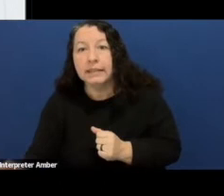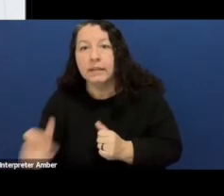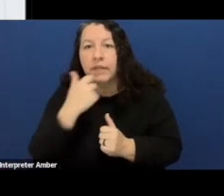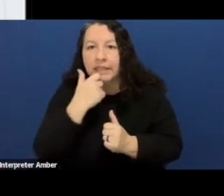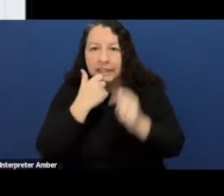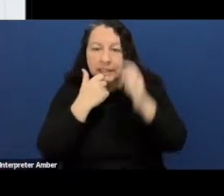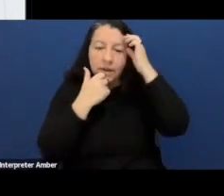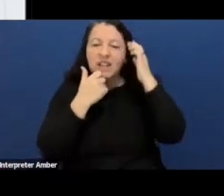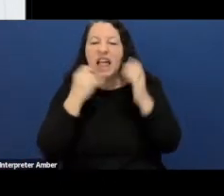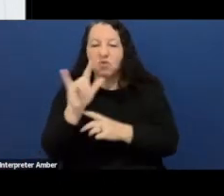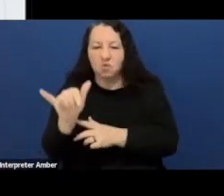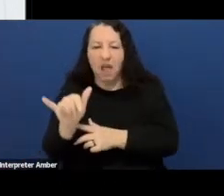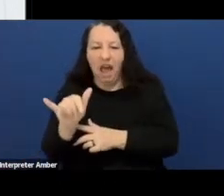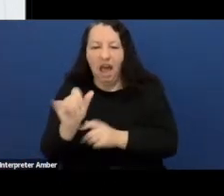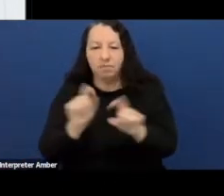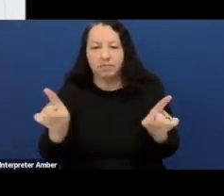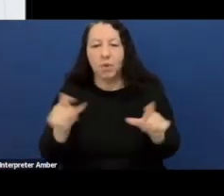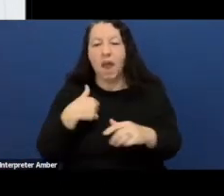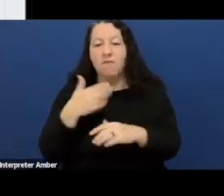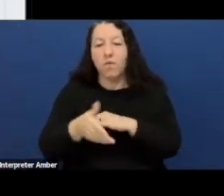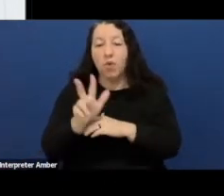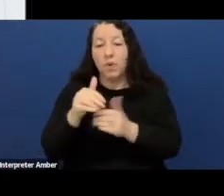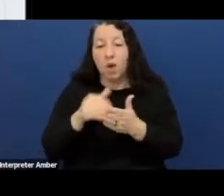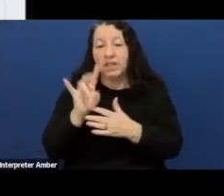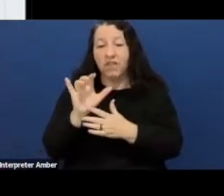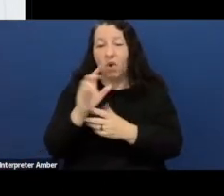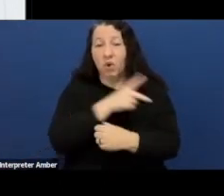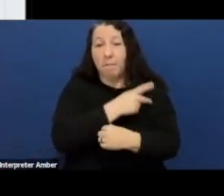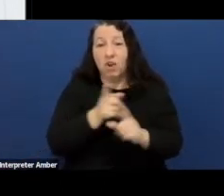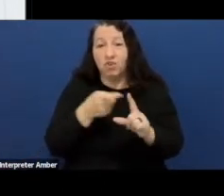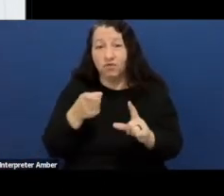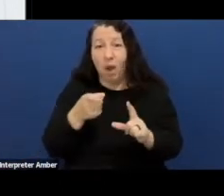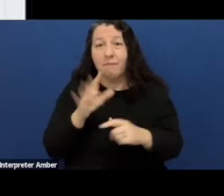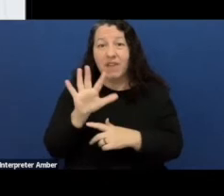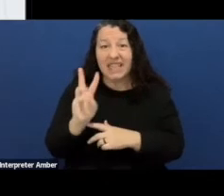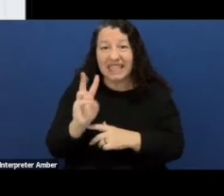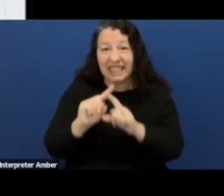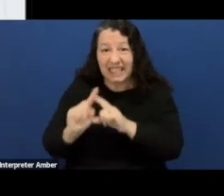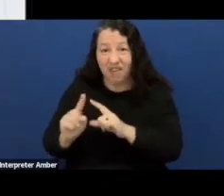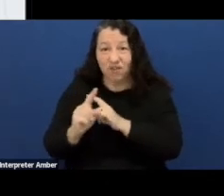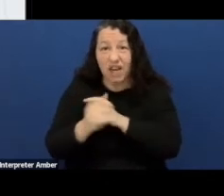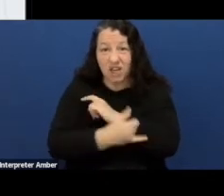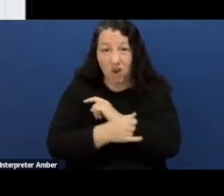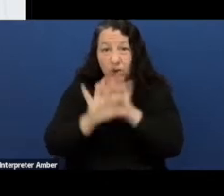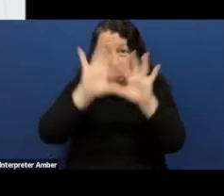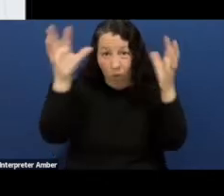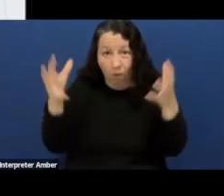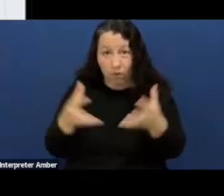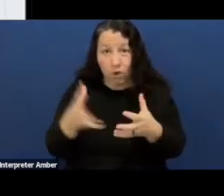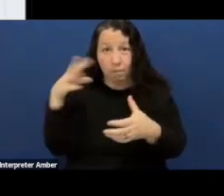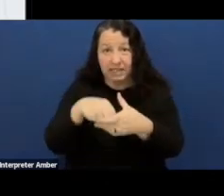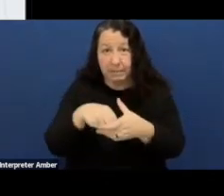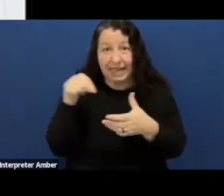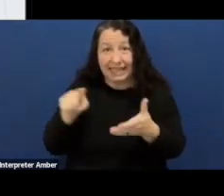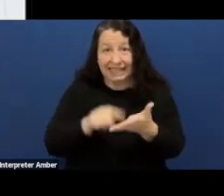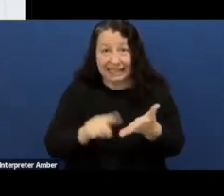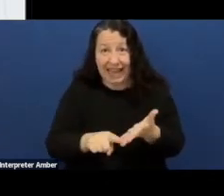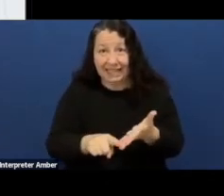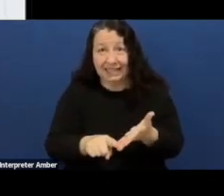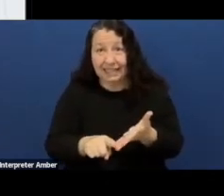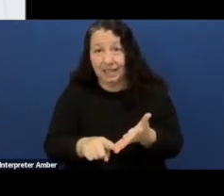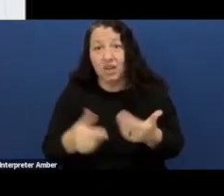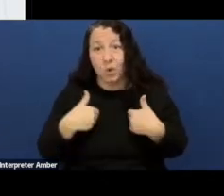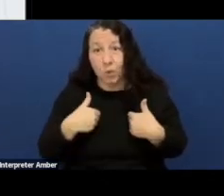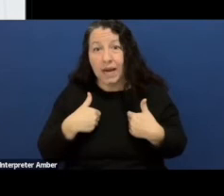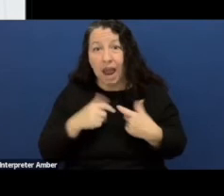that was published in The Lancet last July. We have over 3700 patients from 56 countries